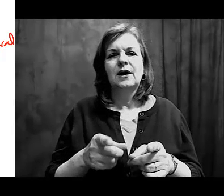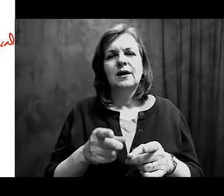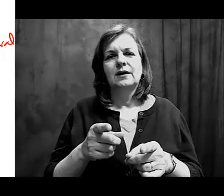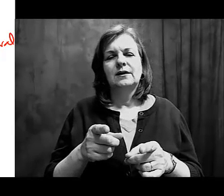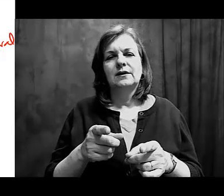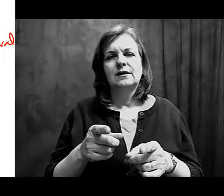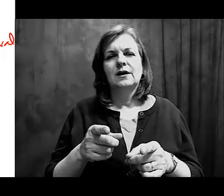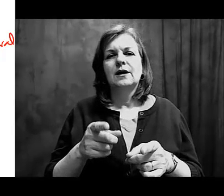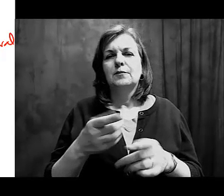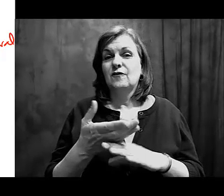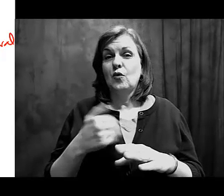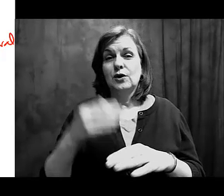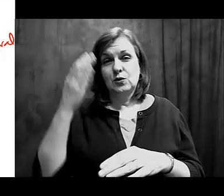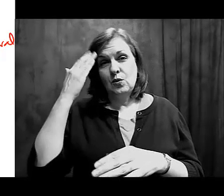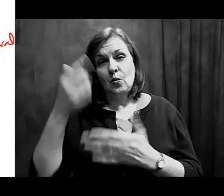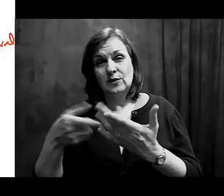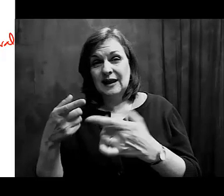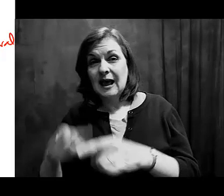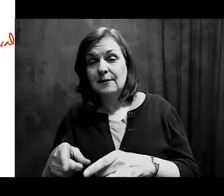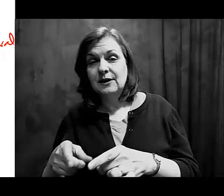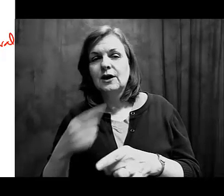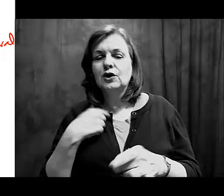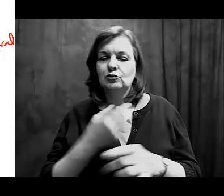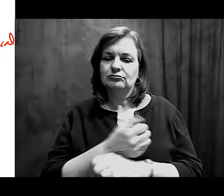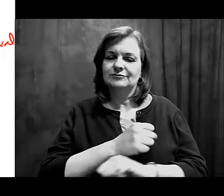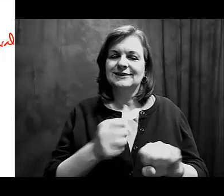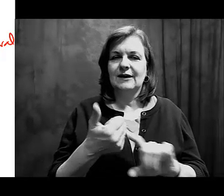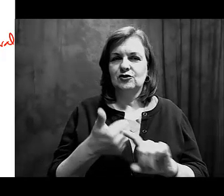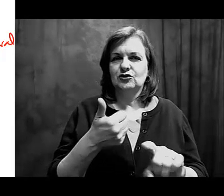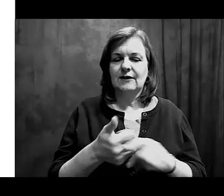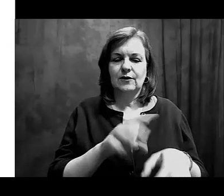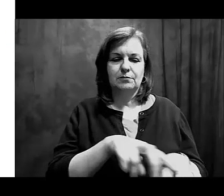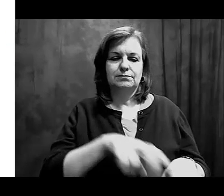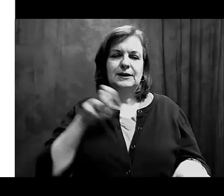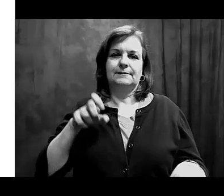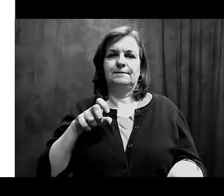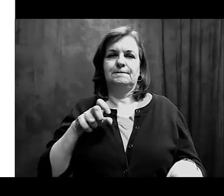you've already saved yourself from whatever injury you were getting